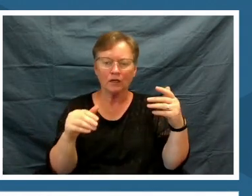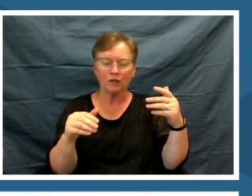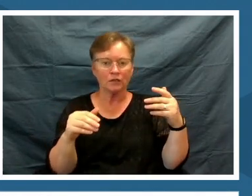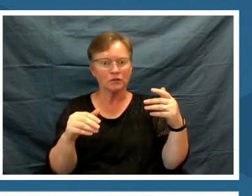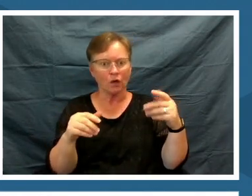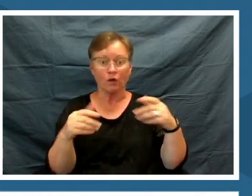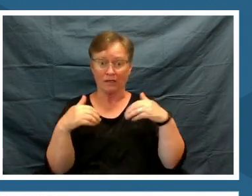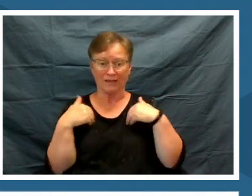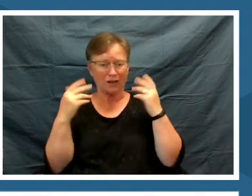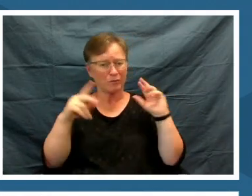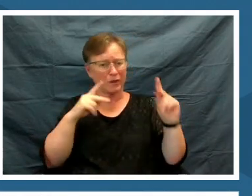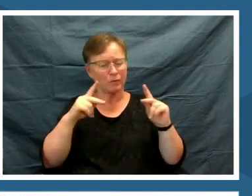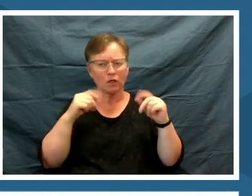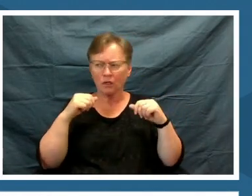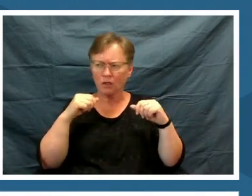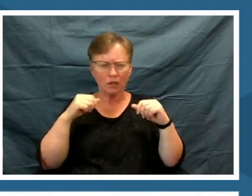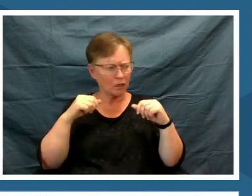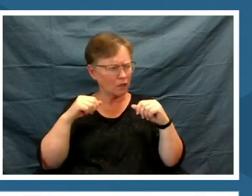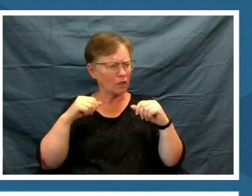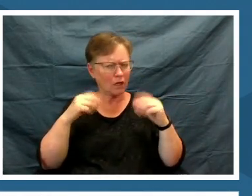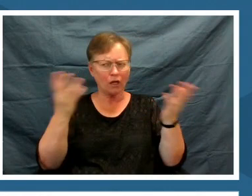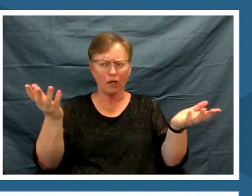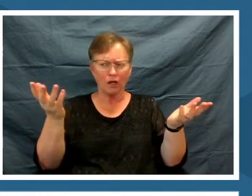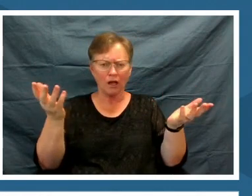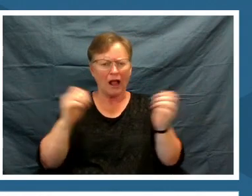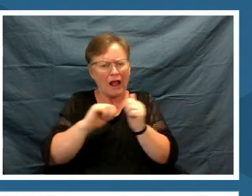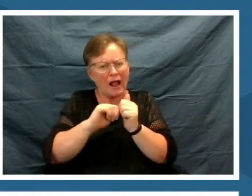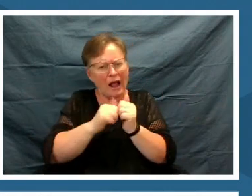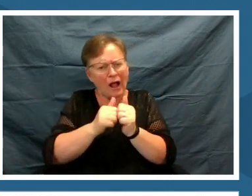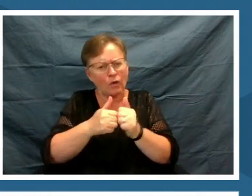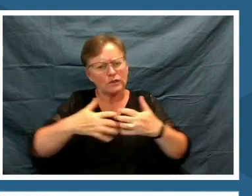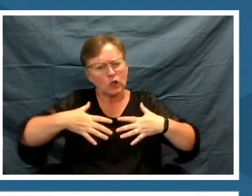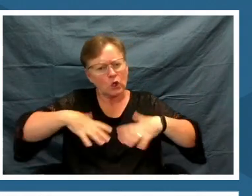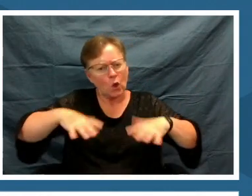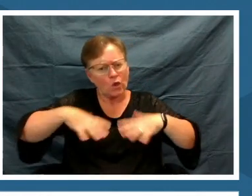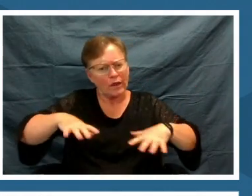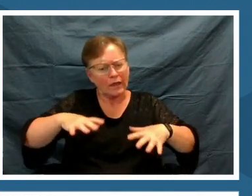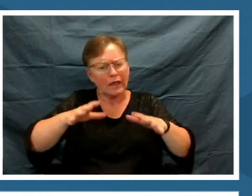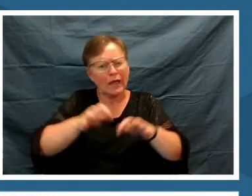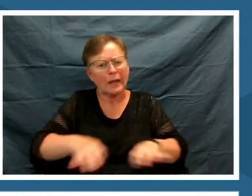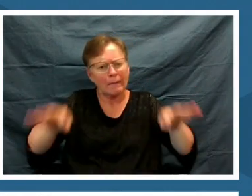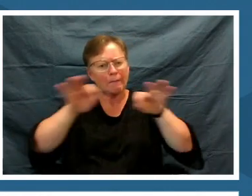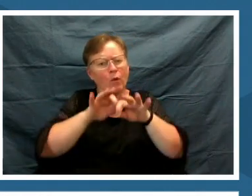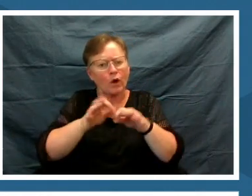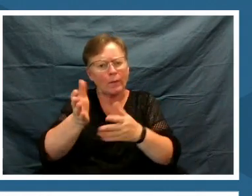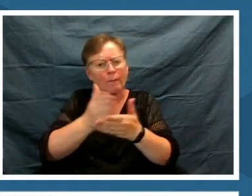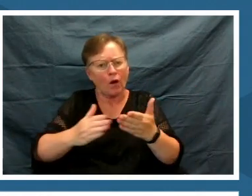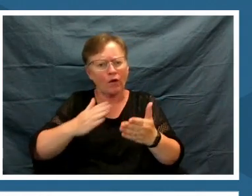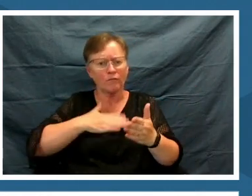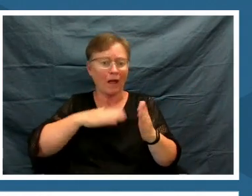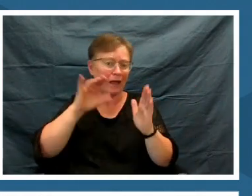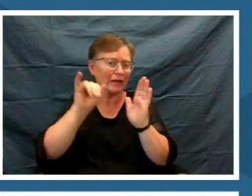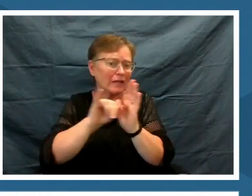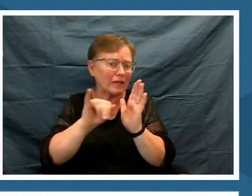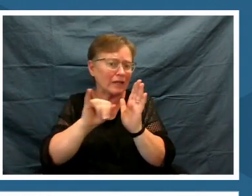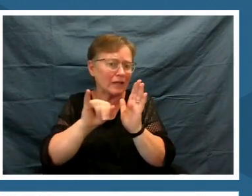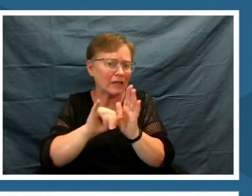know how are clothes and house clothing an important part of who i am i was an important part of my identity how's it